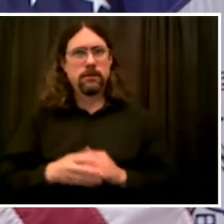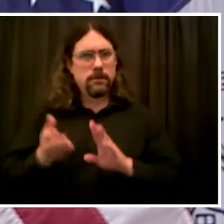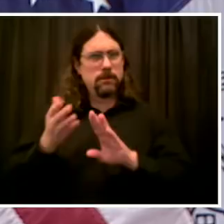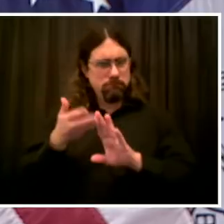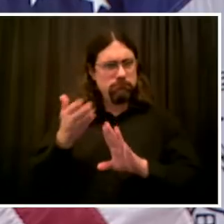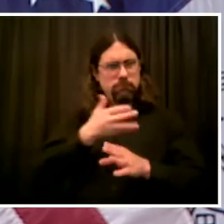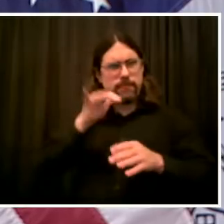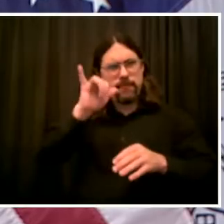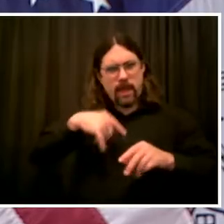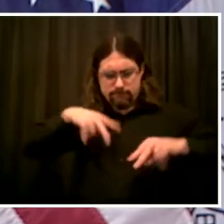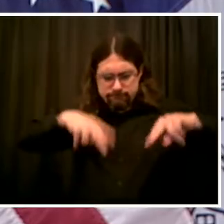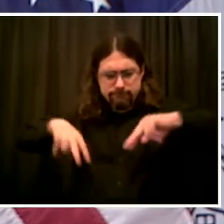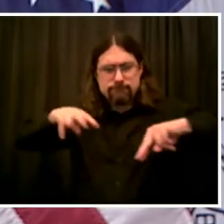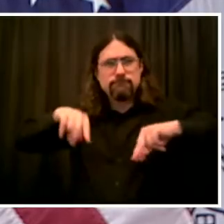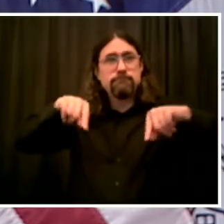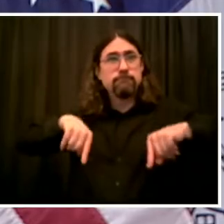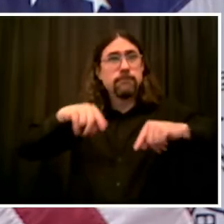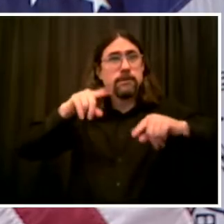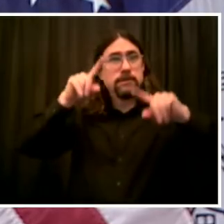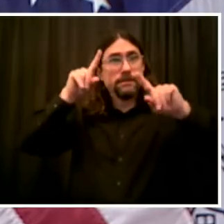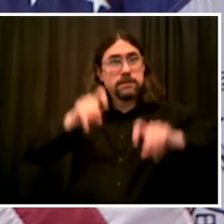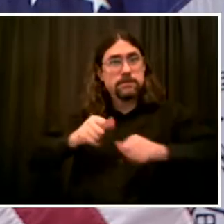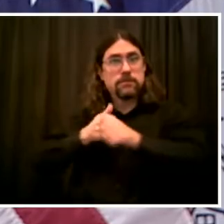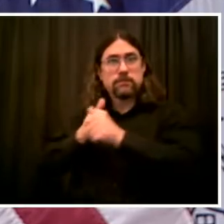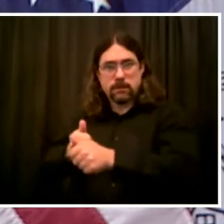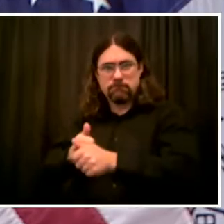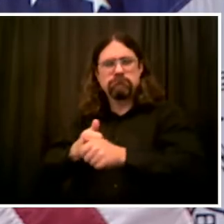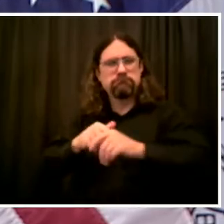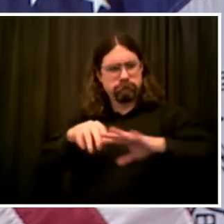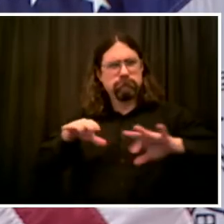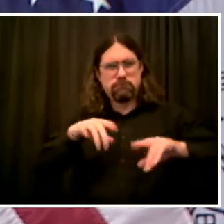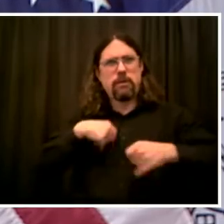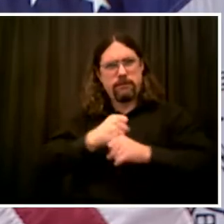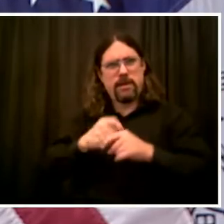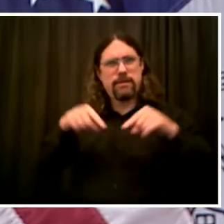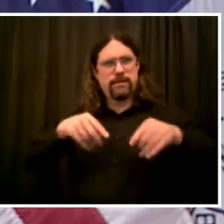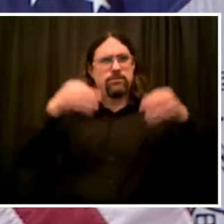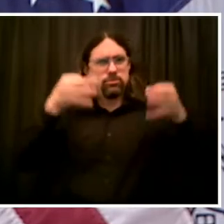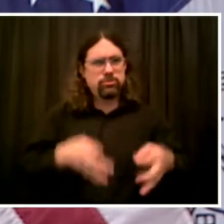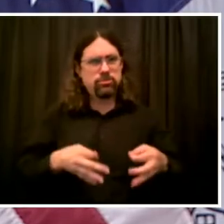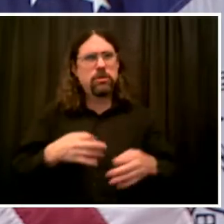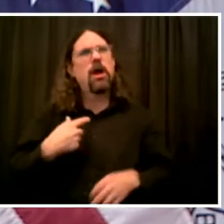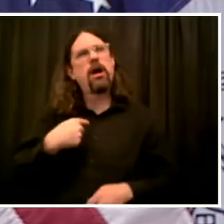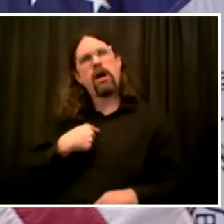WHAT WOULD WORK OPERATIONALLY ON